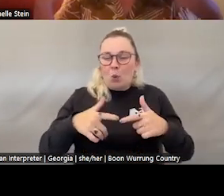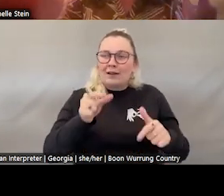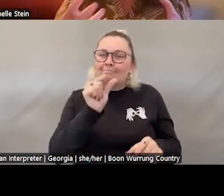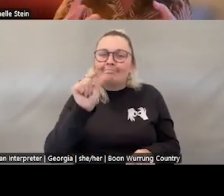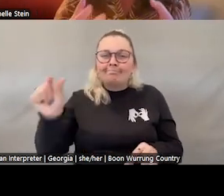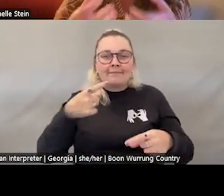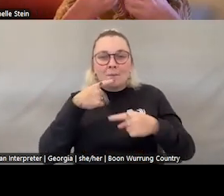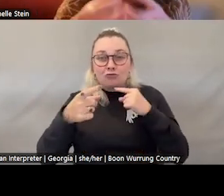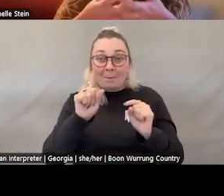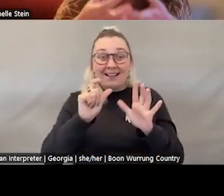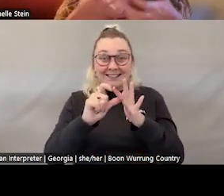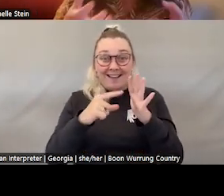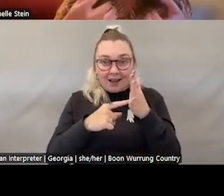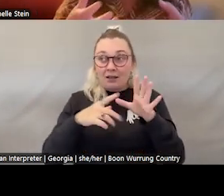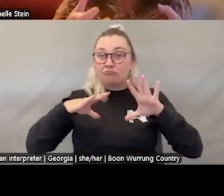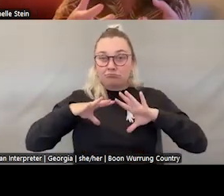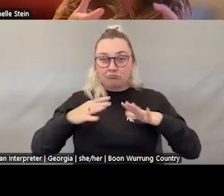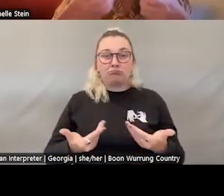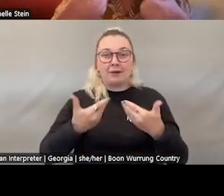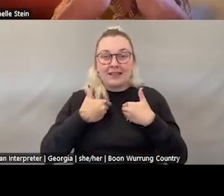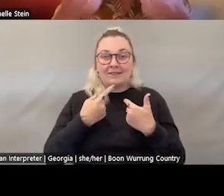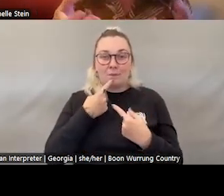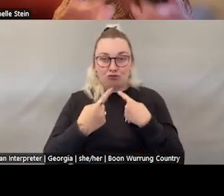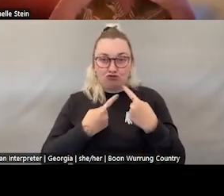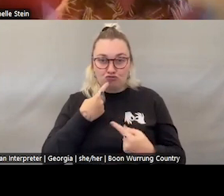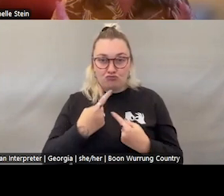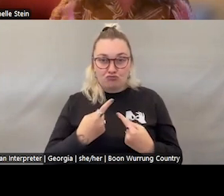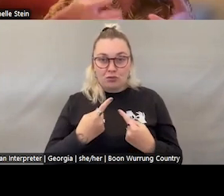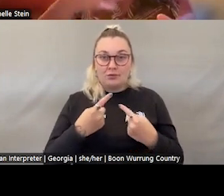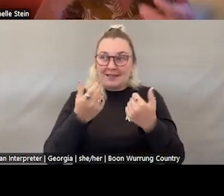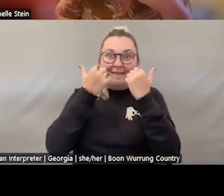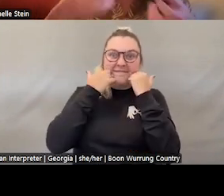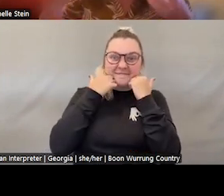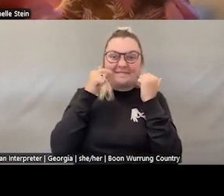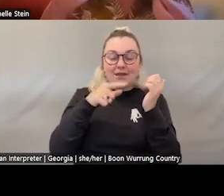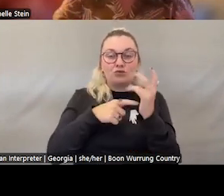But the data that they are providing with the information and the evidence to be able to act